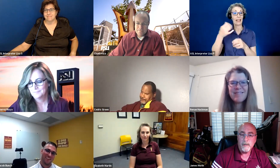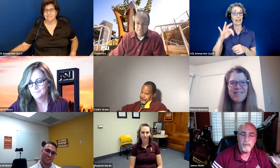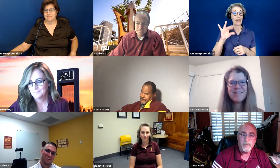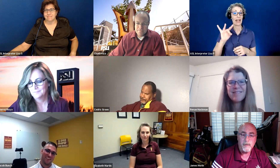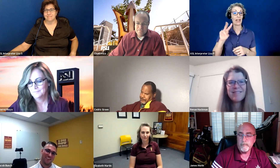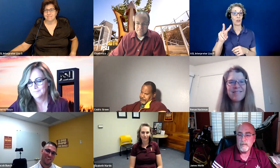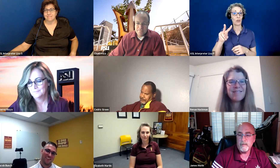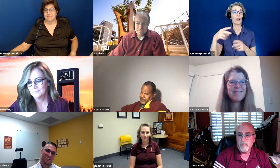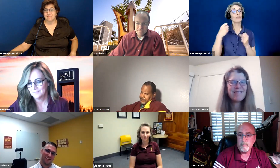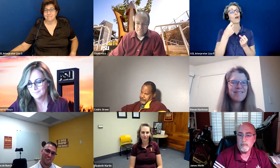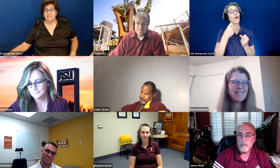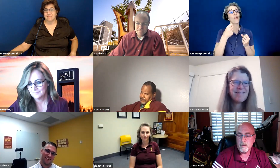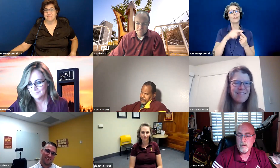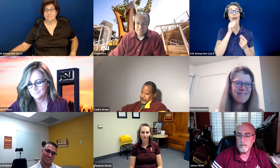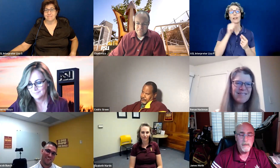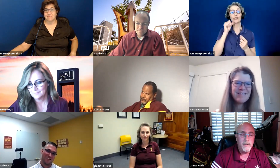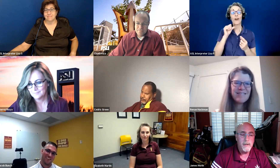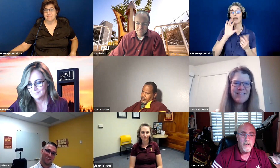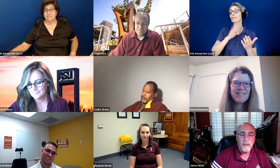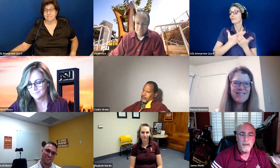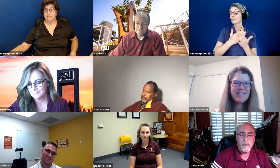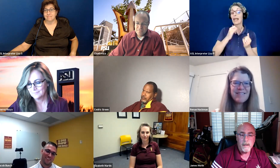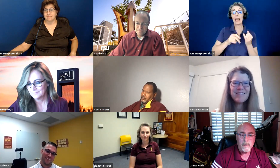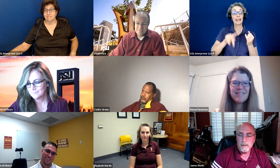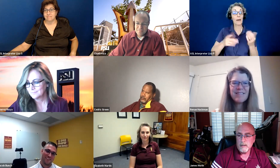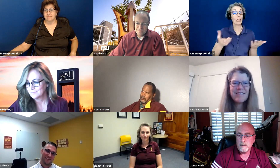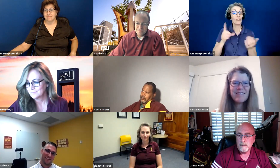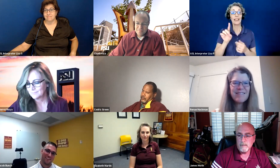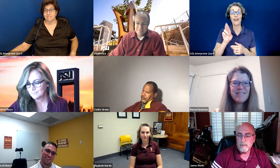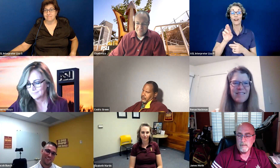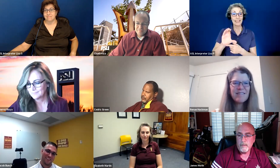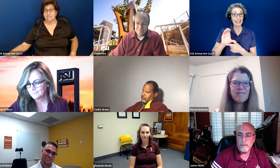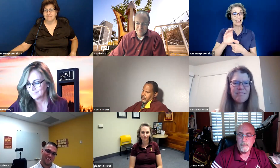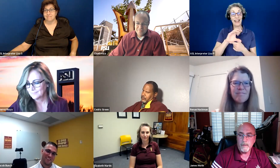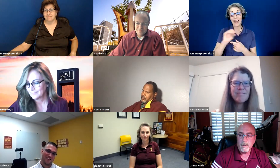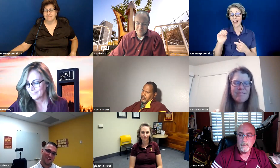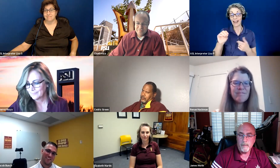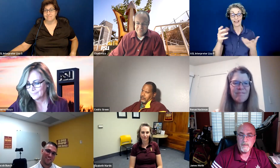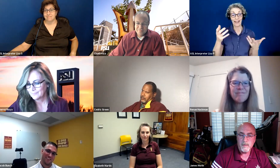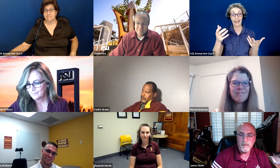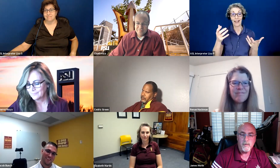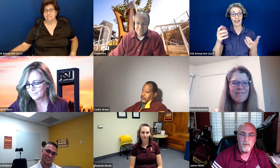ended up with the Disability Resource Center. And was given the position